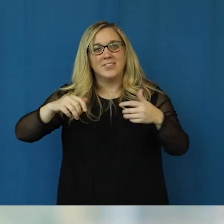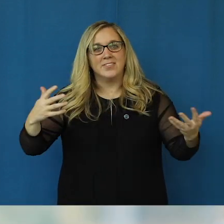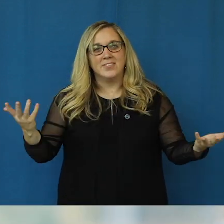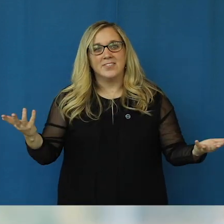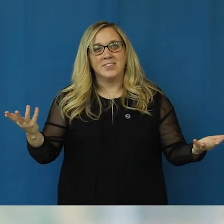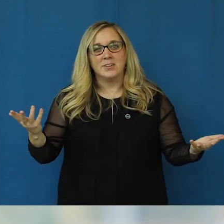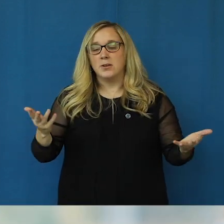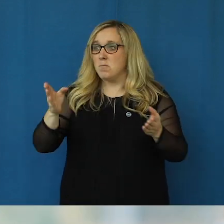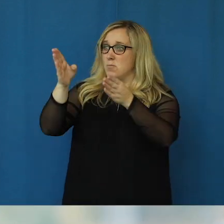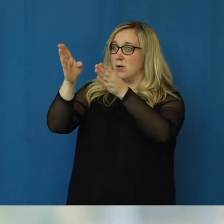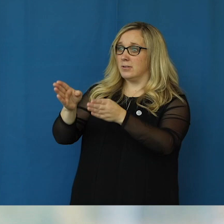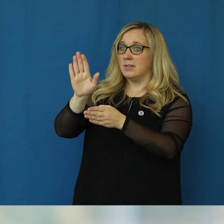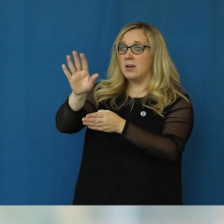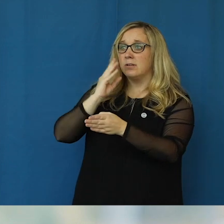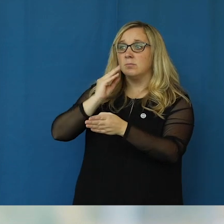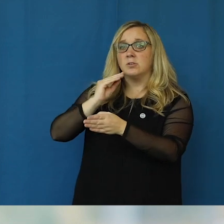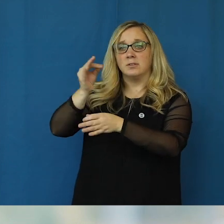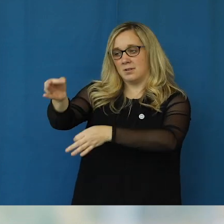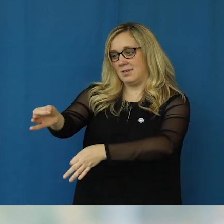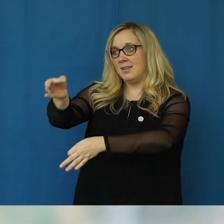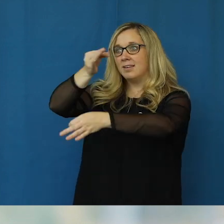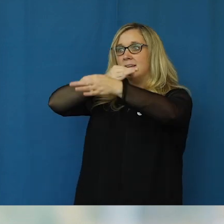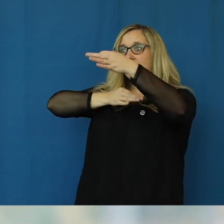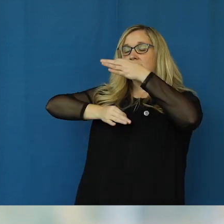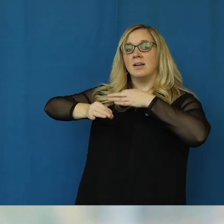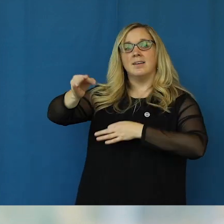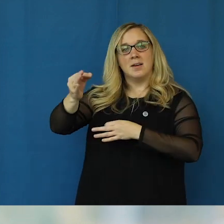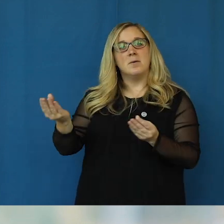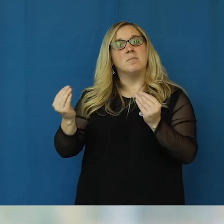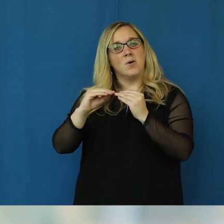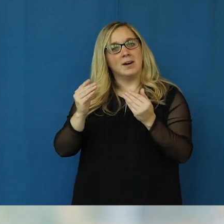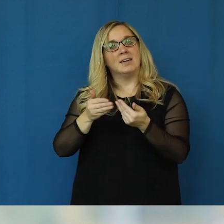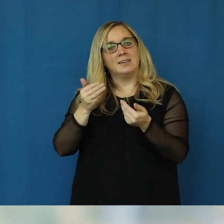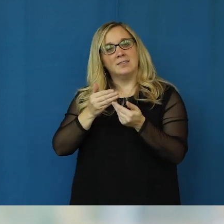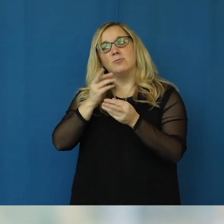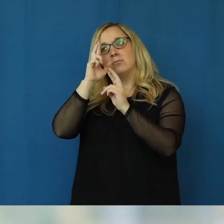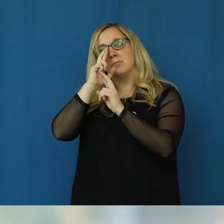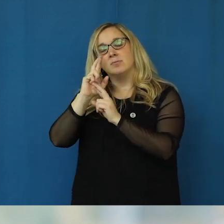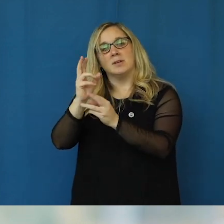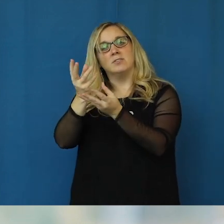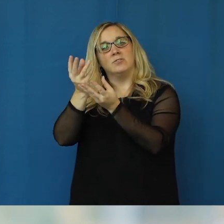someone else's shoes, sometimes it may be easier to be a little more gentle.